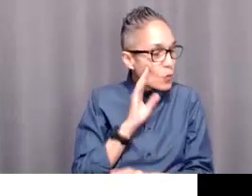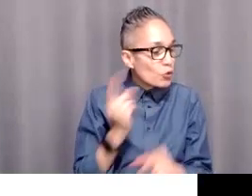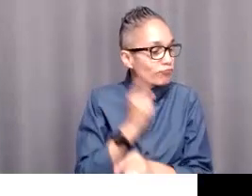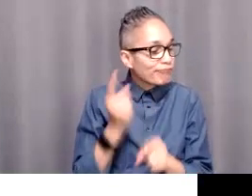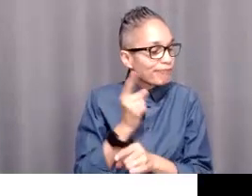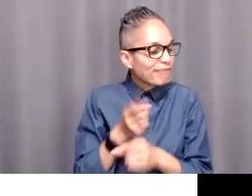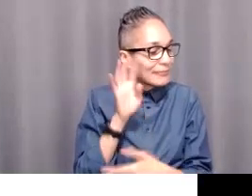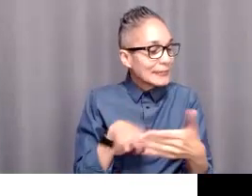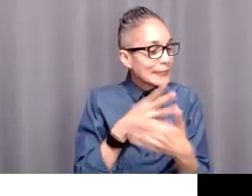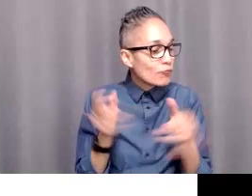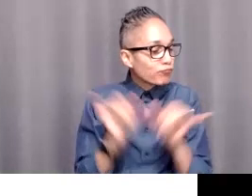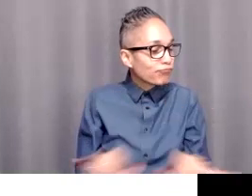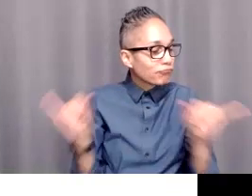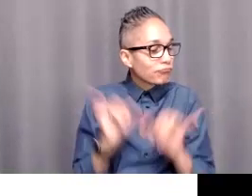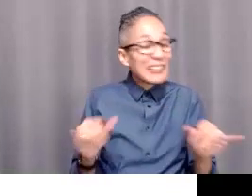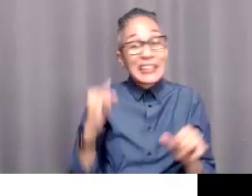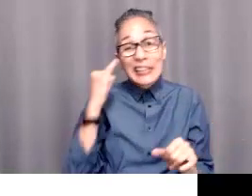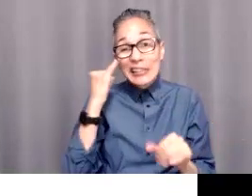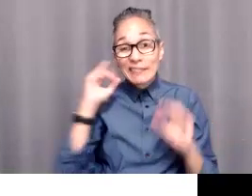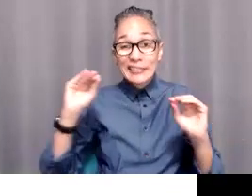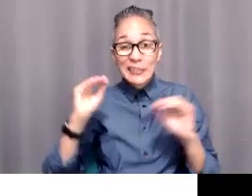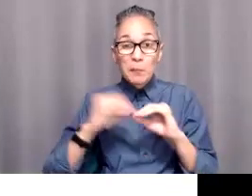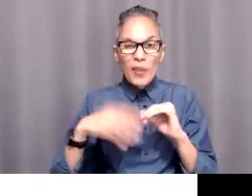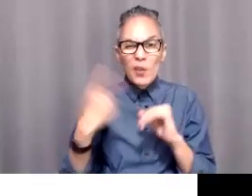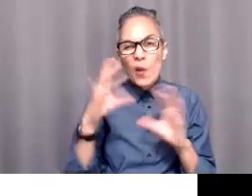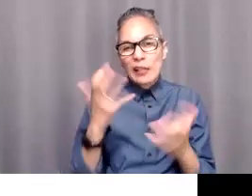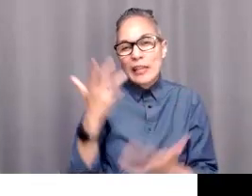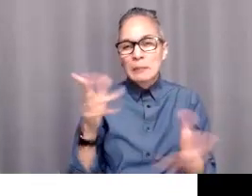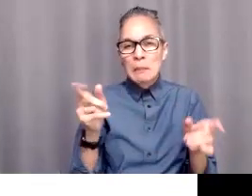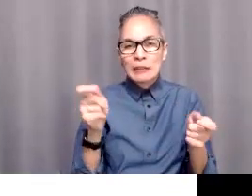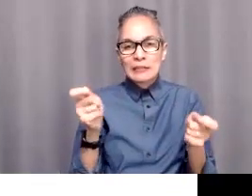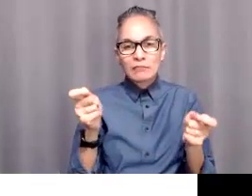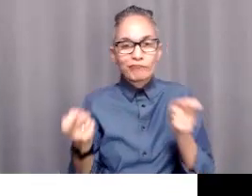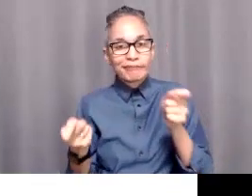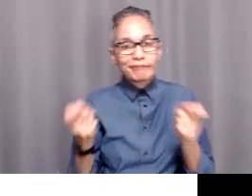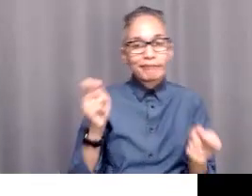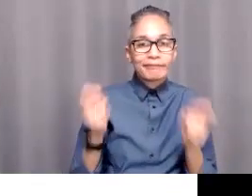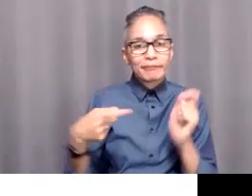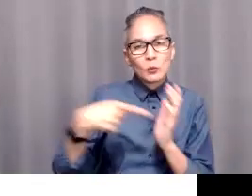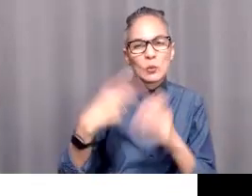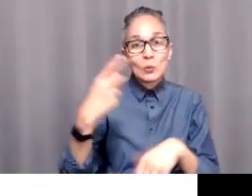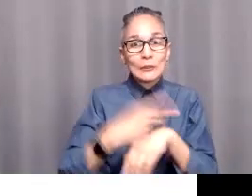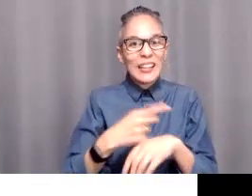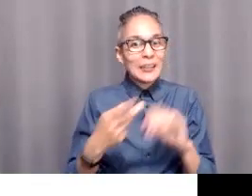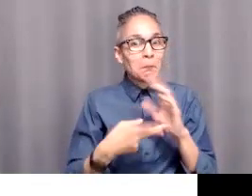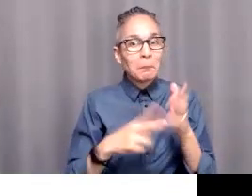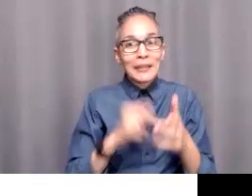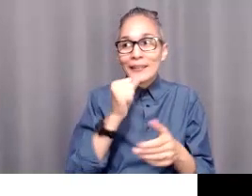If she has multiple courses, she might want to adjust the due date slightly so that she's not doing every single thing, you know, on,